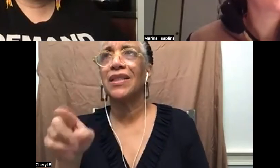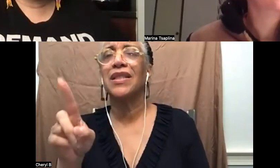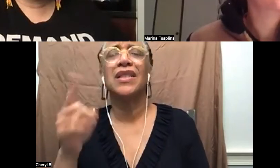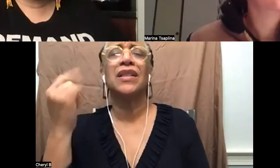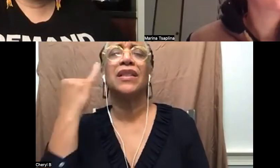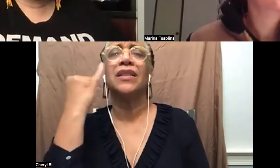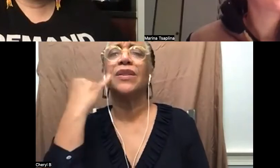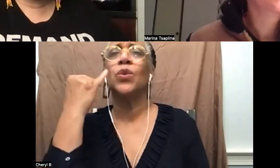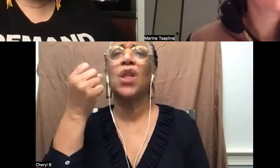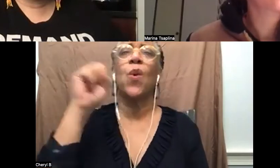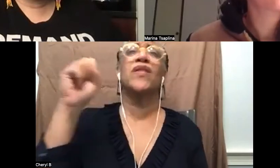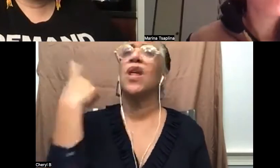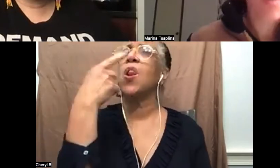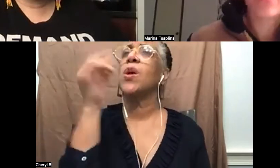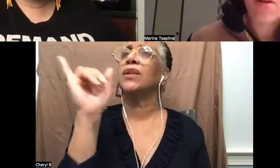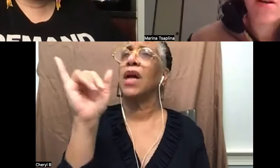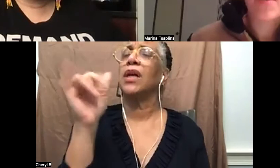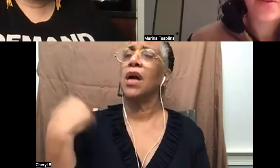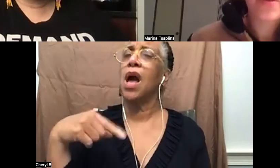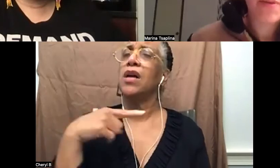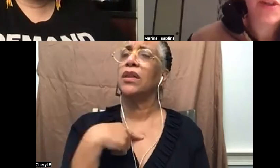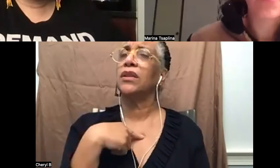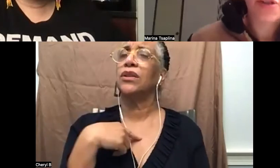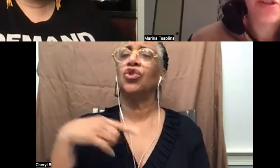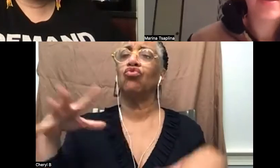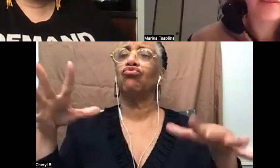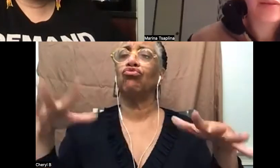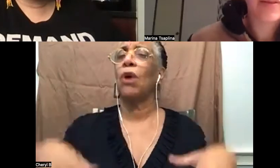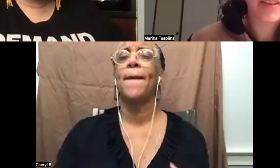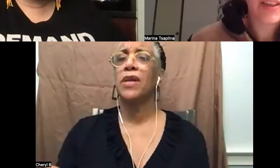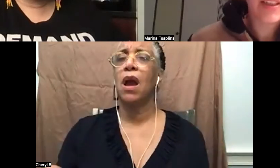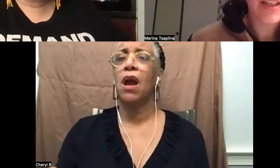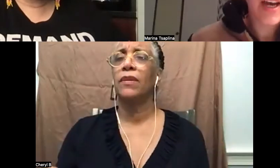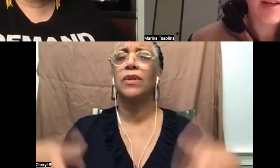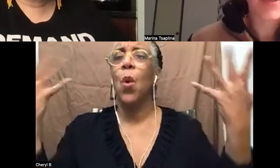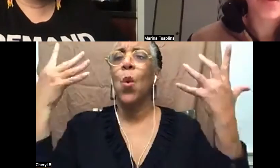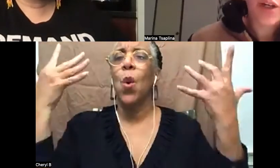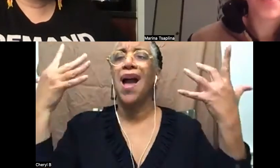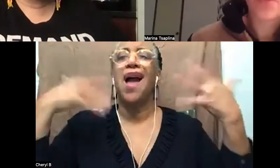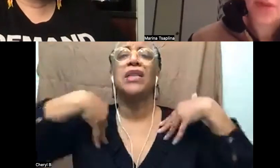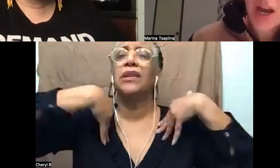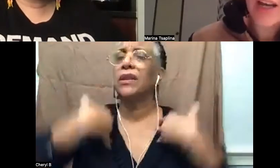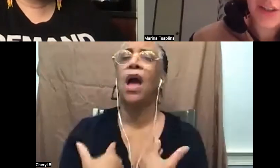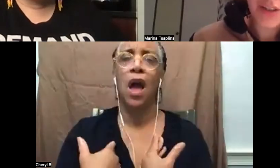us dropping our arms from exhaustion. because we are so tired